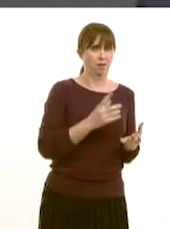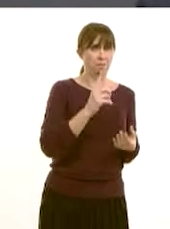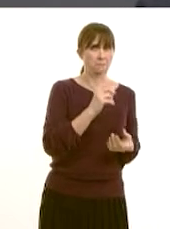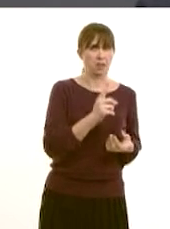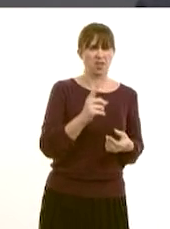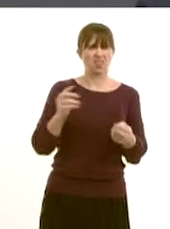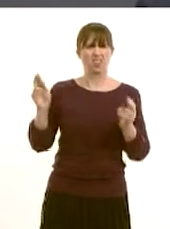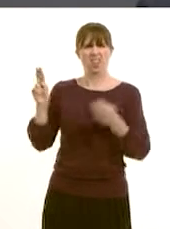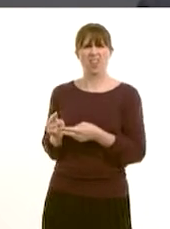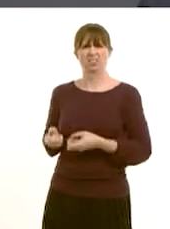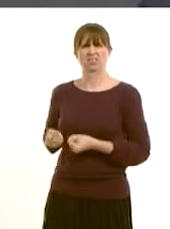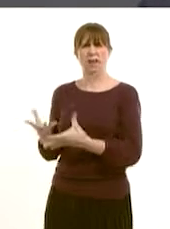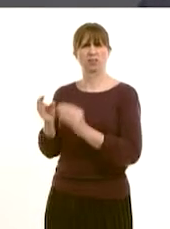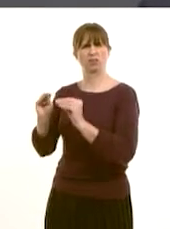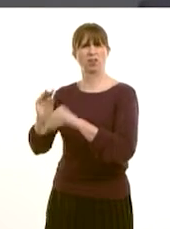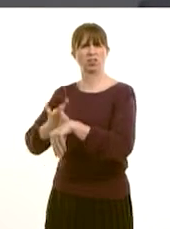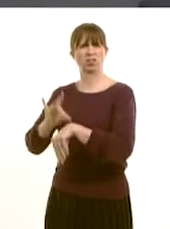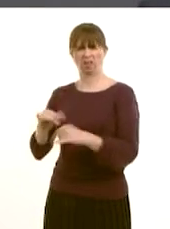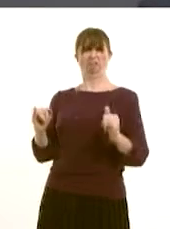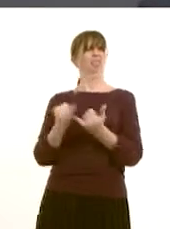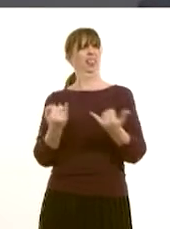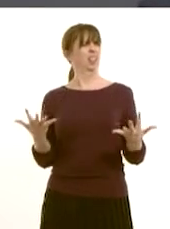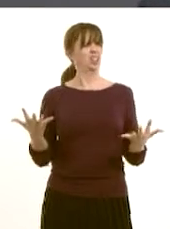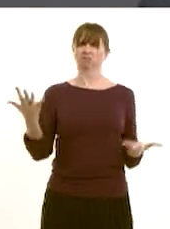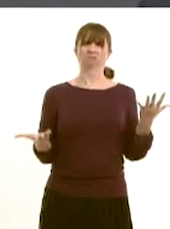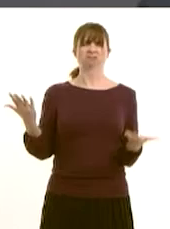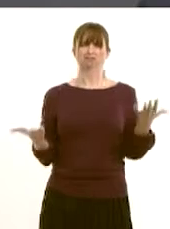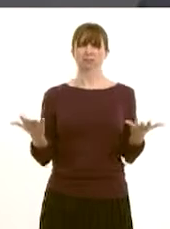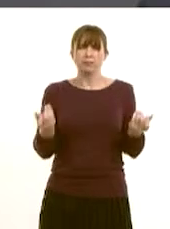Leanne Wood: Cardiff University, therefore, believes that there will be far-reaching consequences